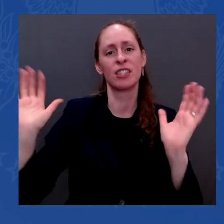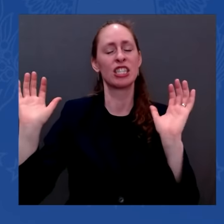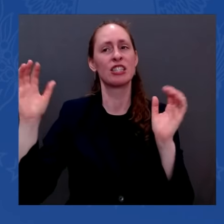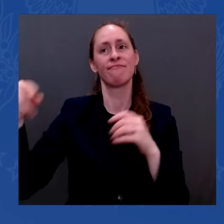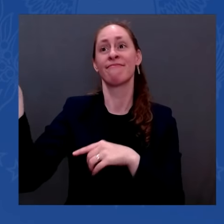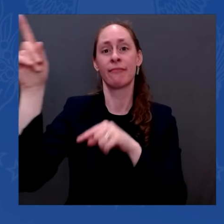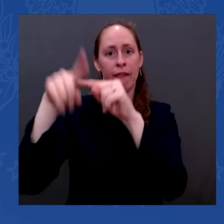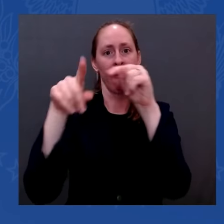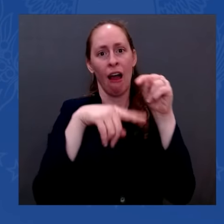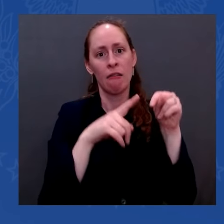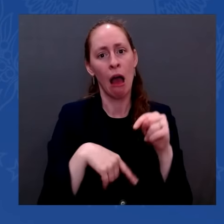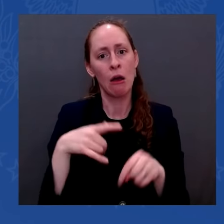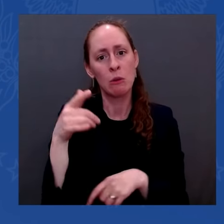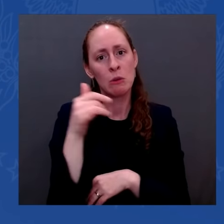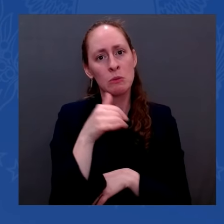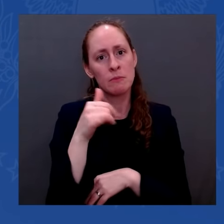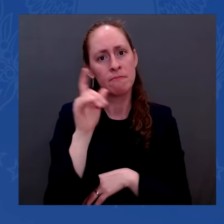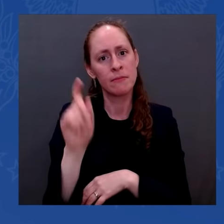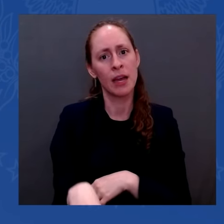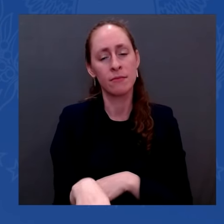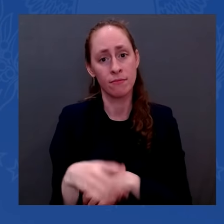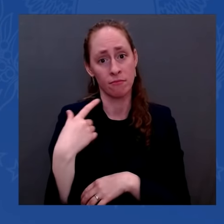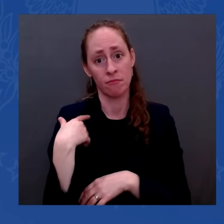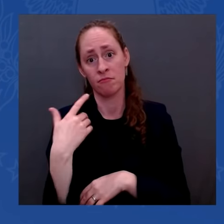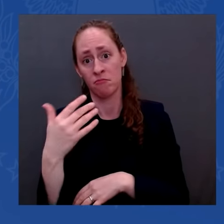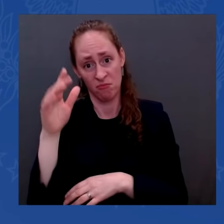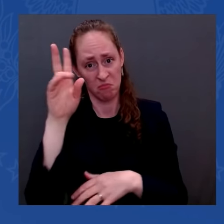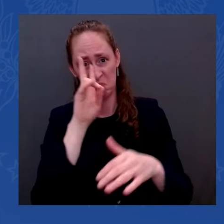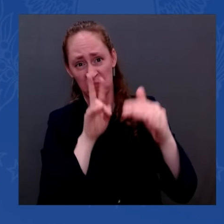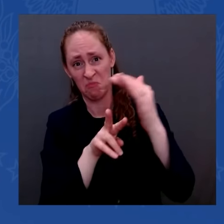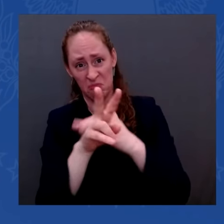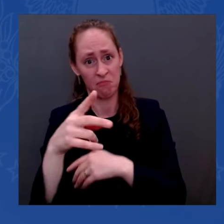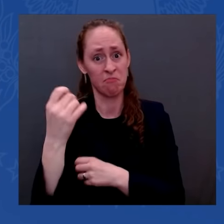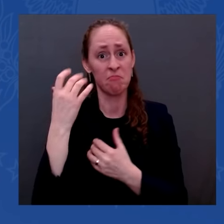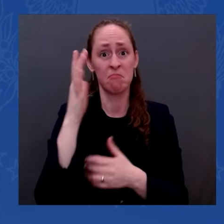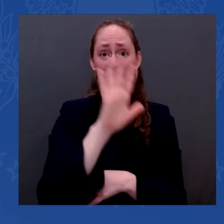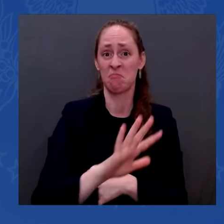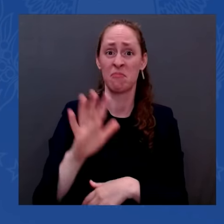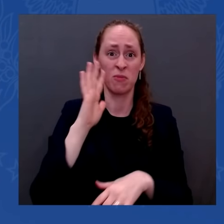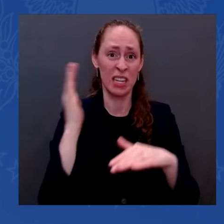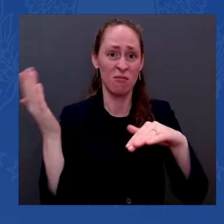over the next several decades. And up to now, we've had to import a significant portion of them --